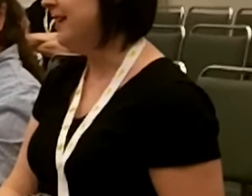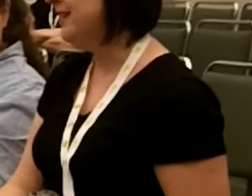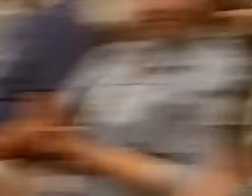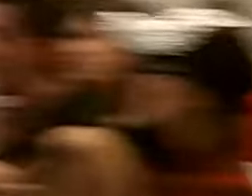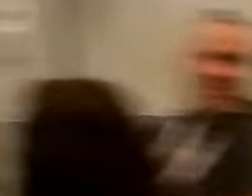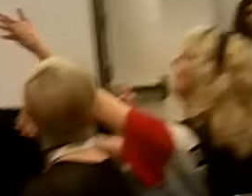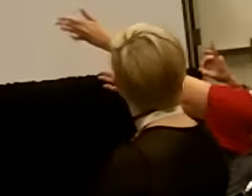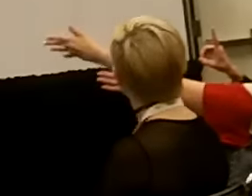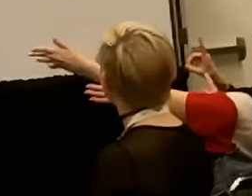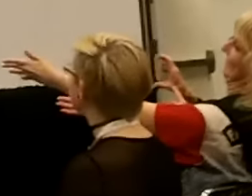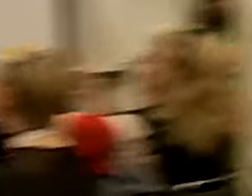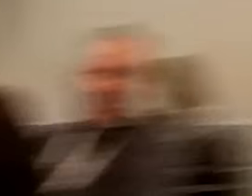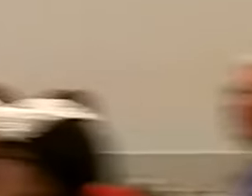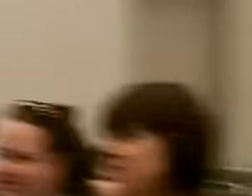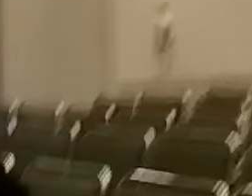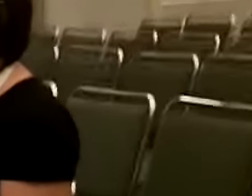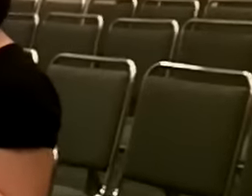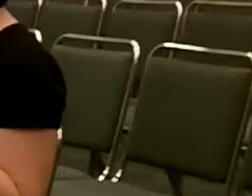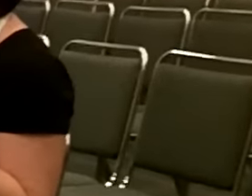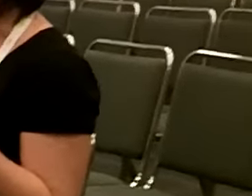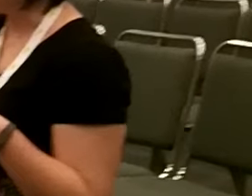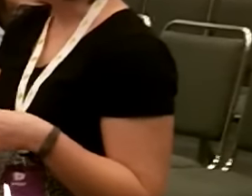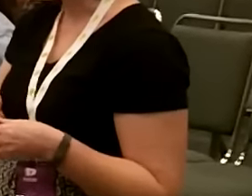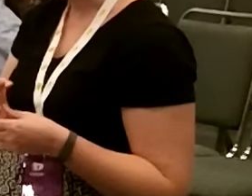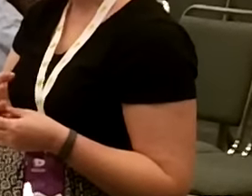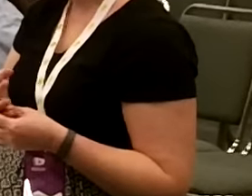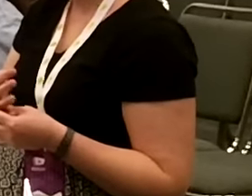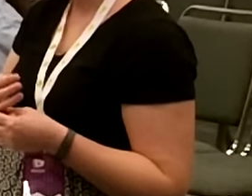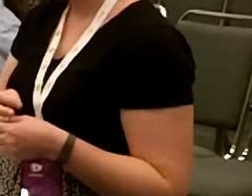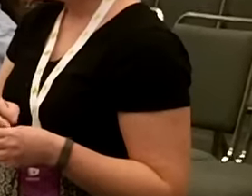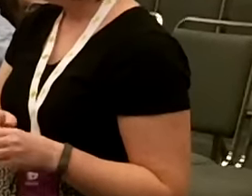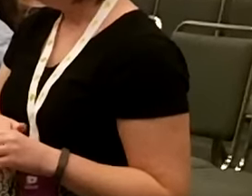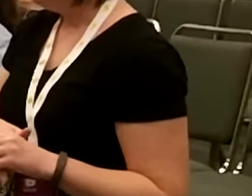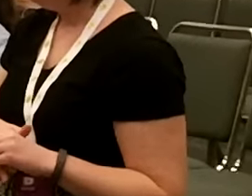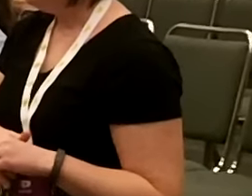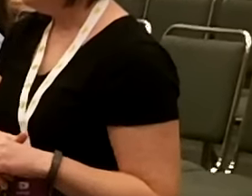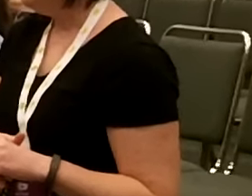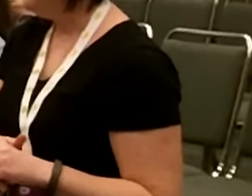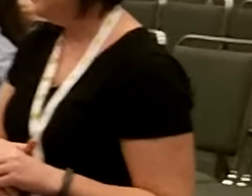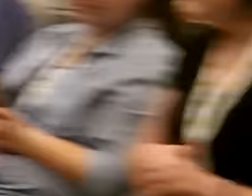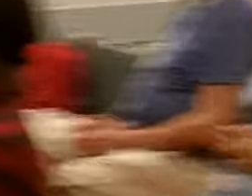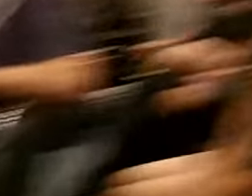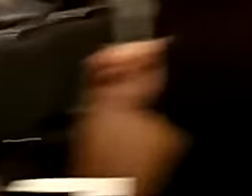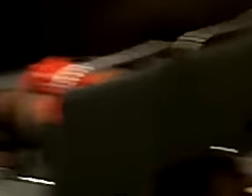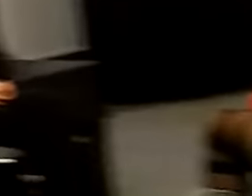for the VidCon convention for having that in every single panel? We are trying.